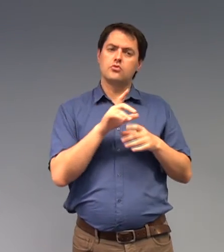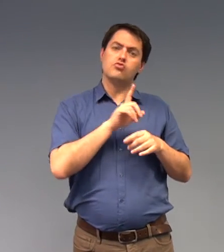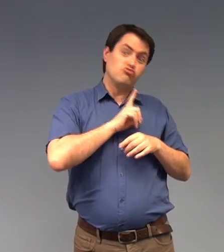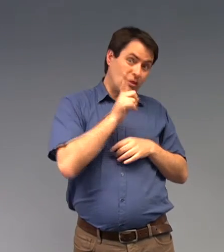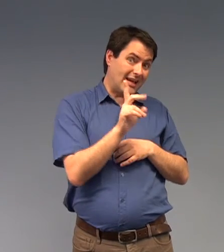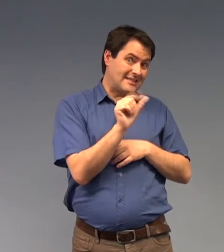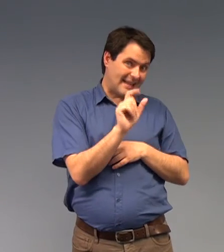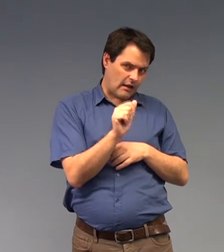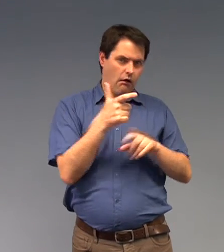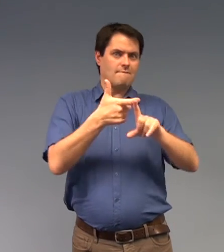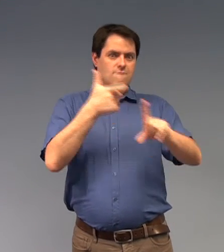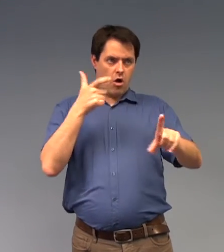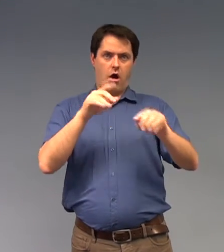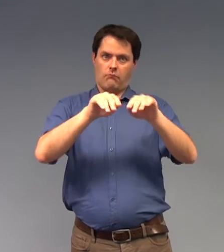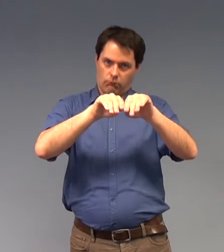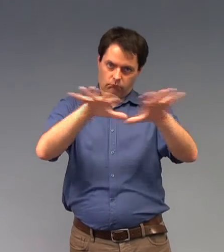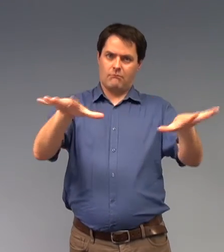So, putting that data to one side,